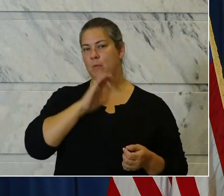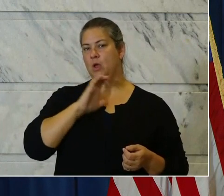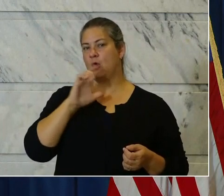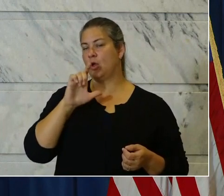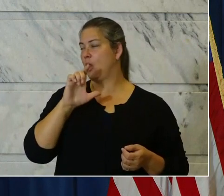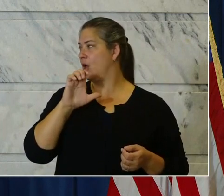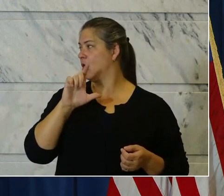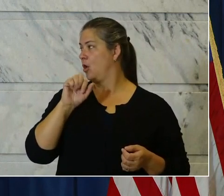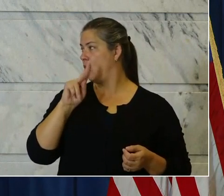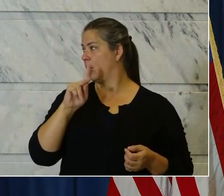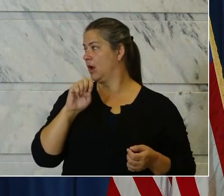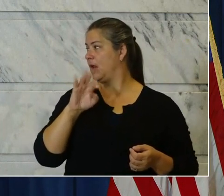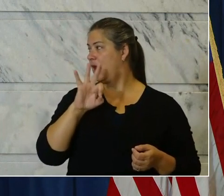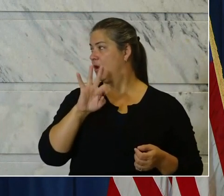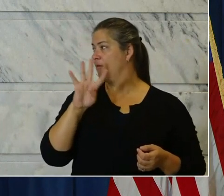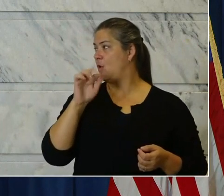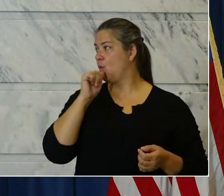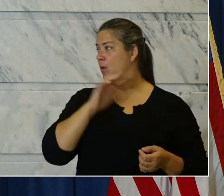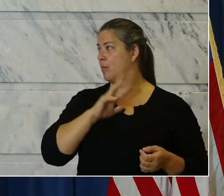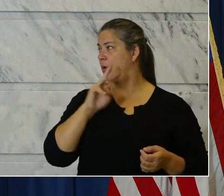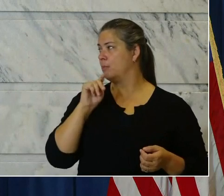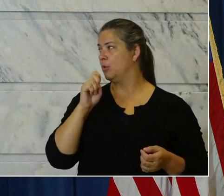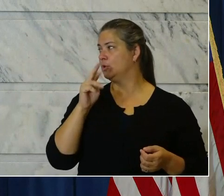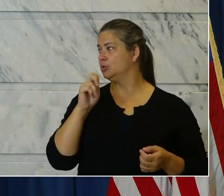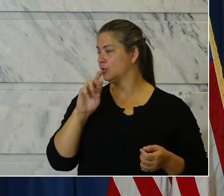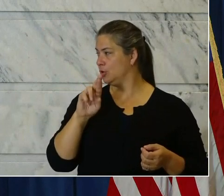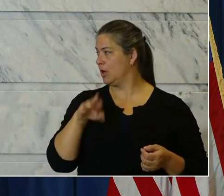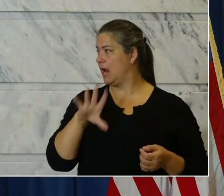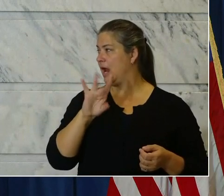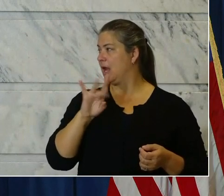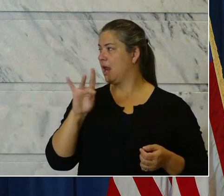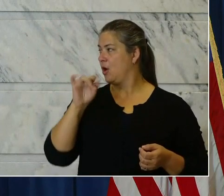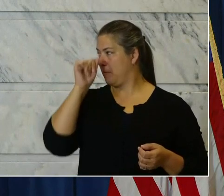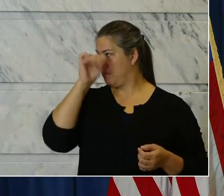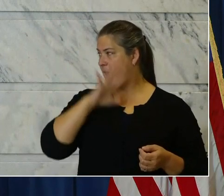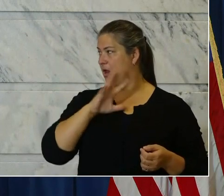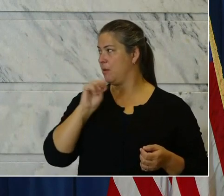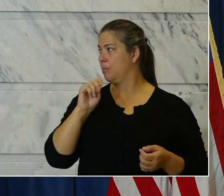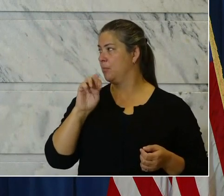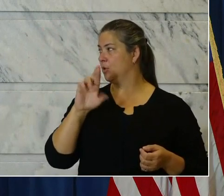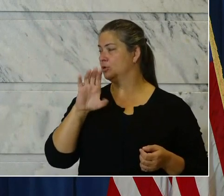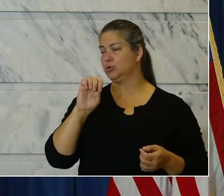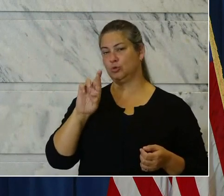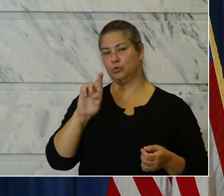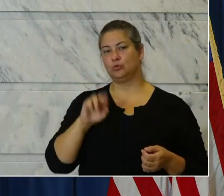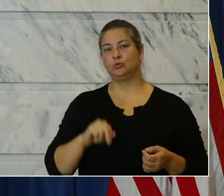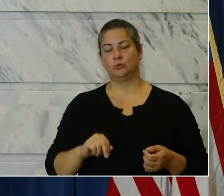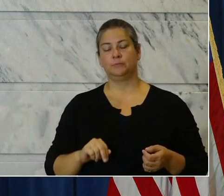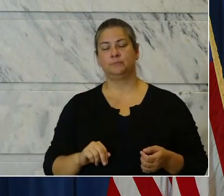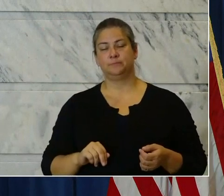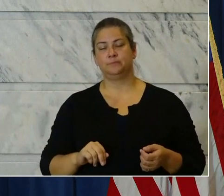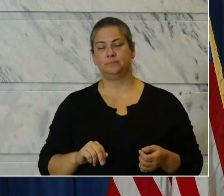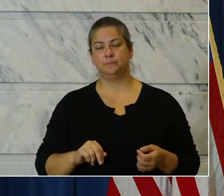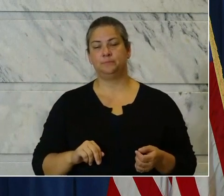JEFFERSON SIXTY SEVEN YEAR OLD WOMAN FROM CLARK. NINETY FOUR YEAR OLD WOMAN FROM MERCER.